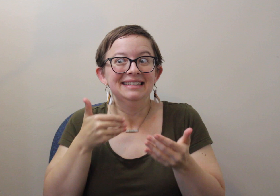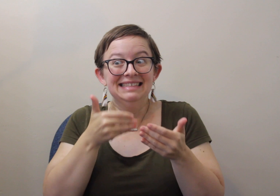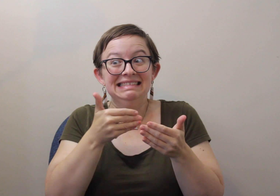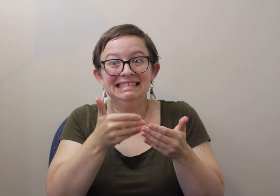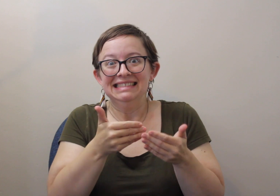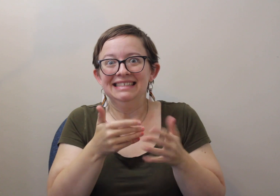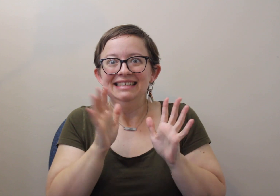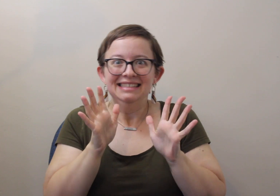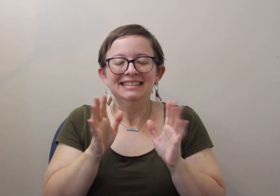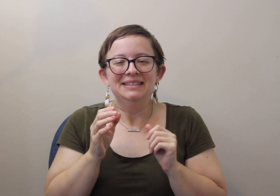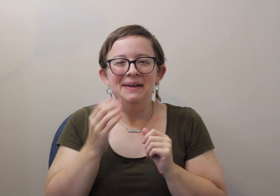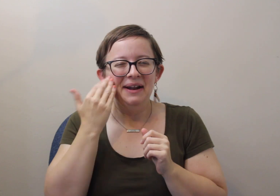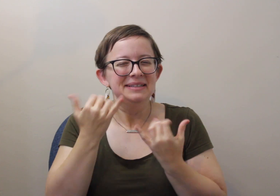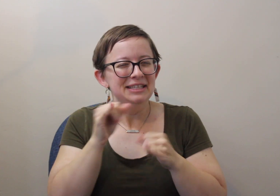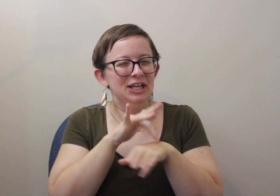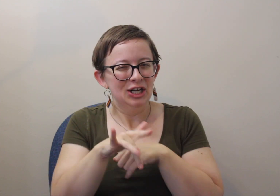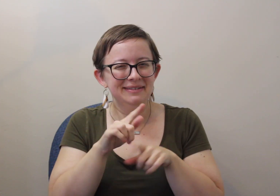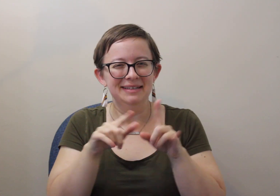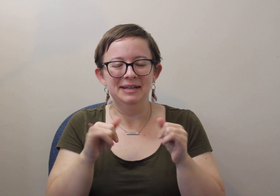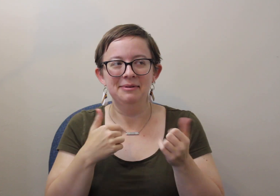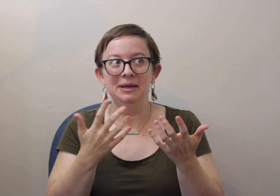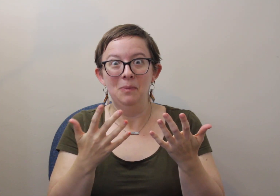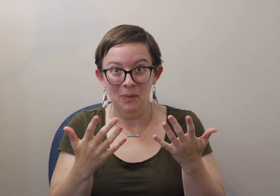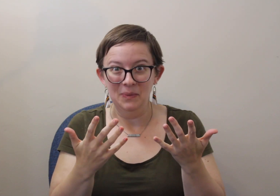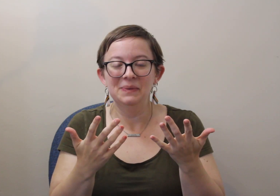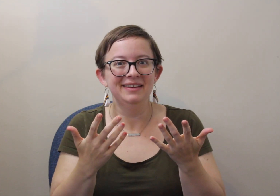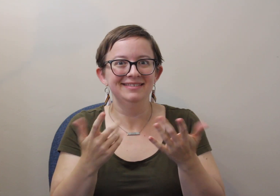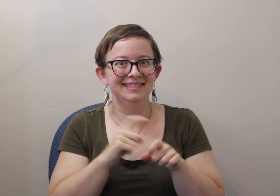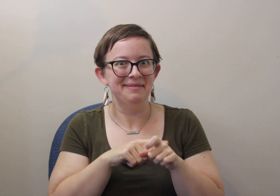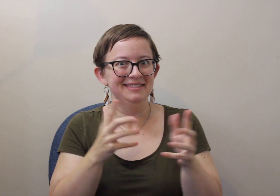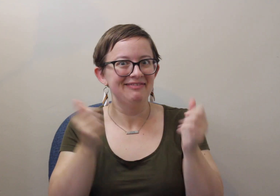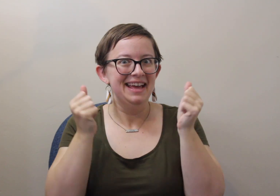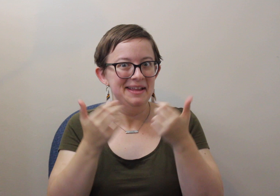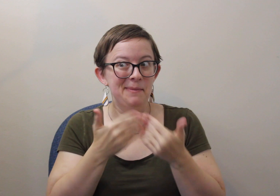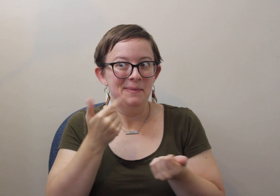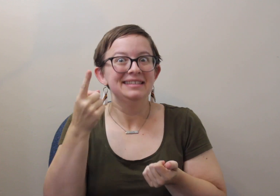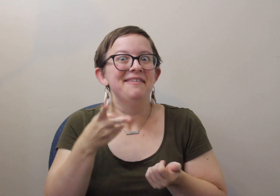I'm like getting closer... closer. I know it's still early, but at the same time I'm like wow like this is going really fast.